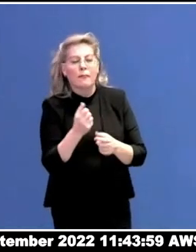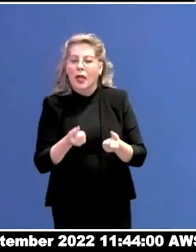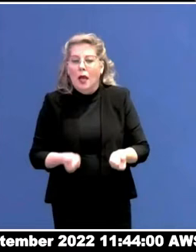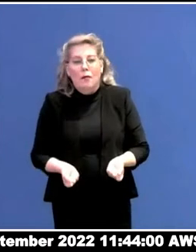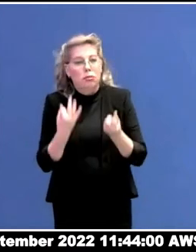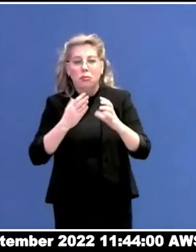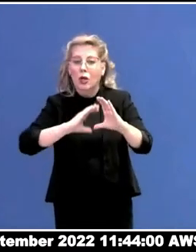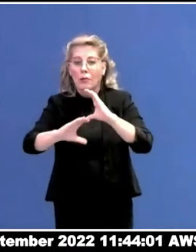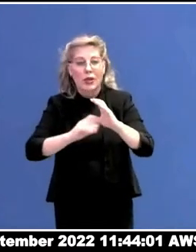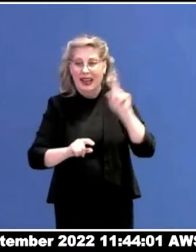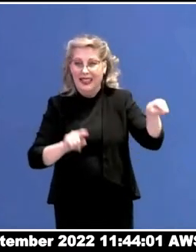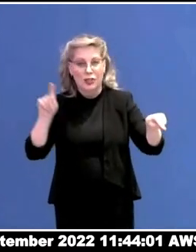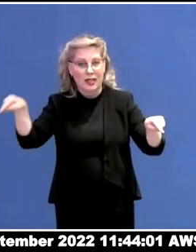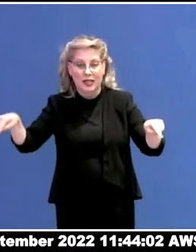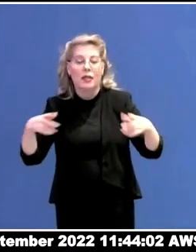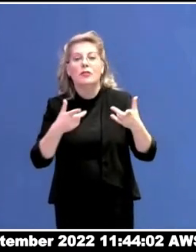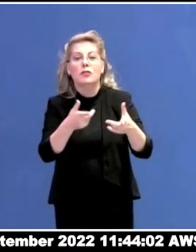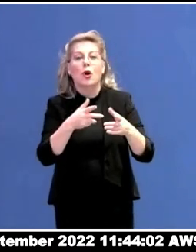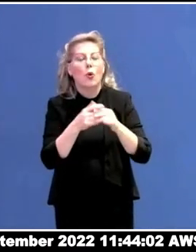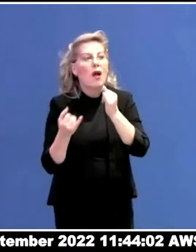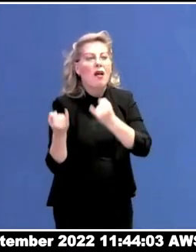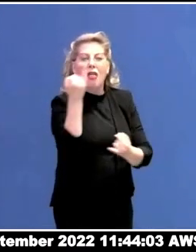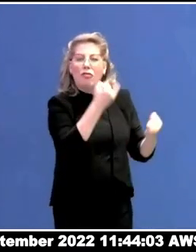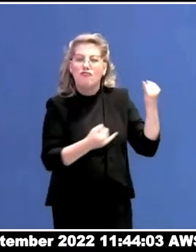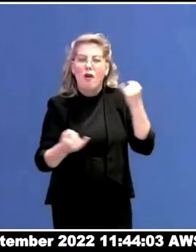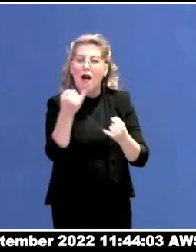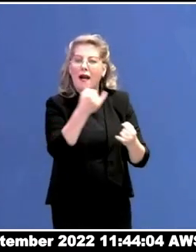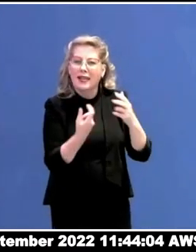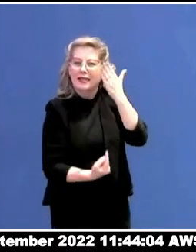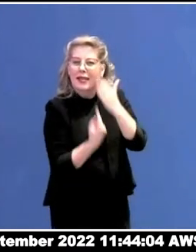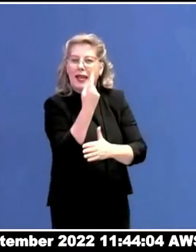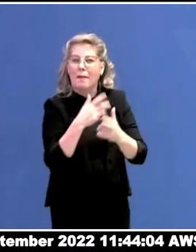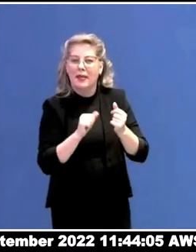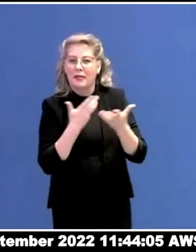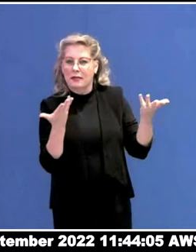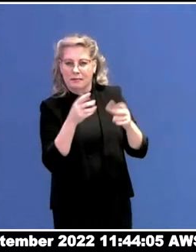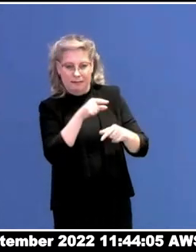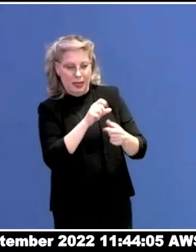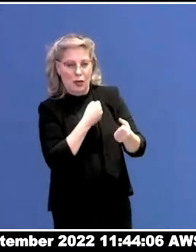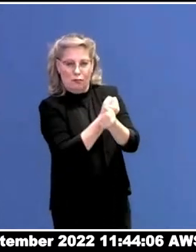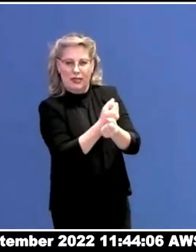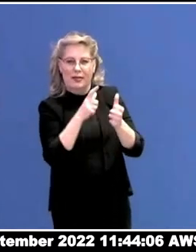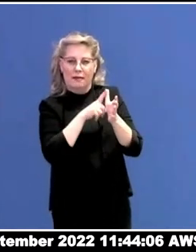After the riots which happened in Acacia Prison, several months after we left, which